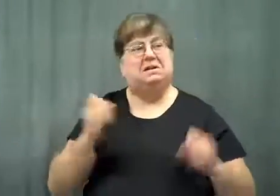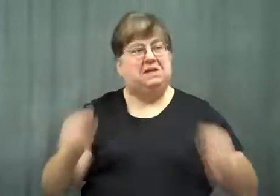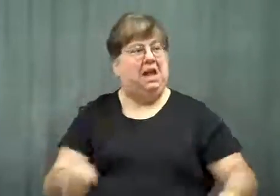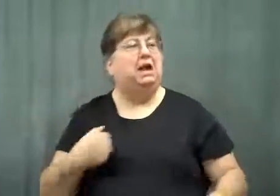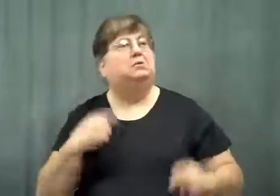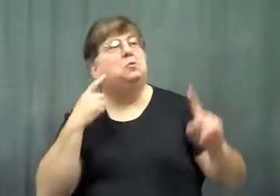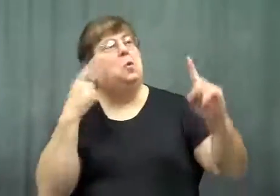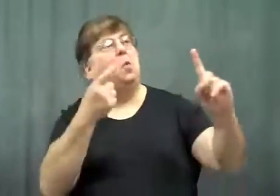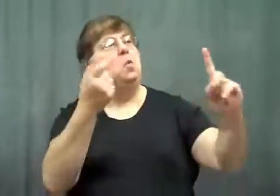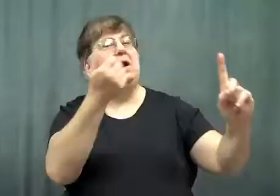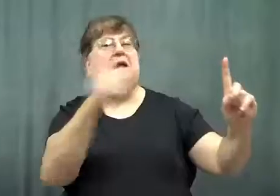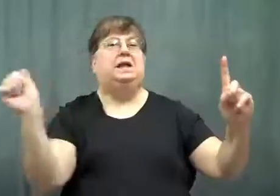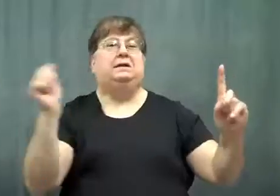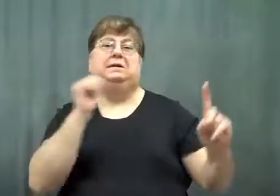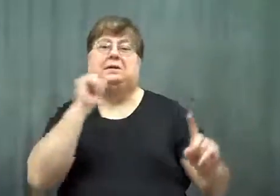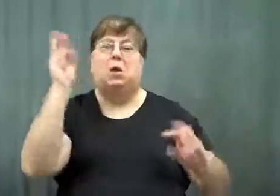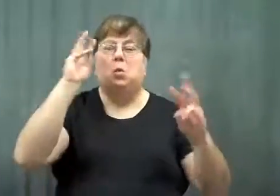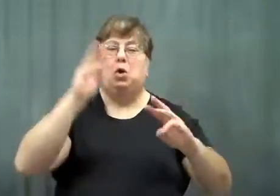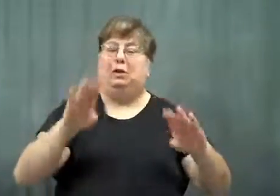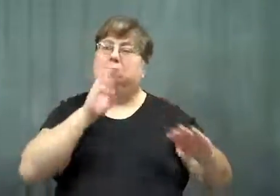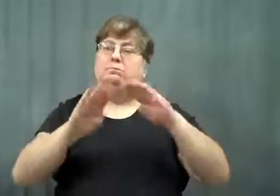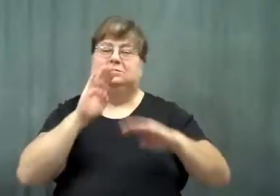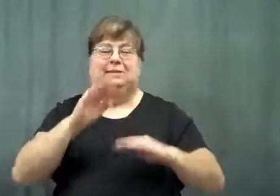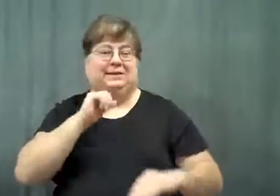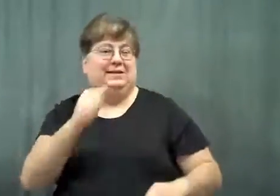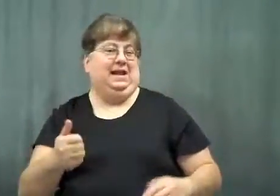feel that as women there are no limits to what they can be.